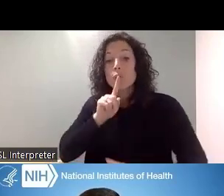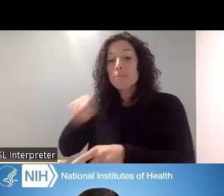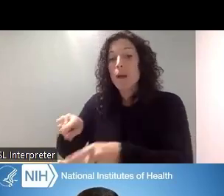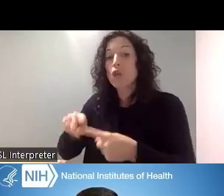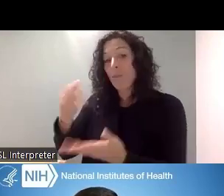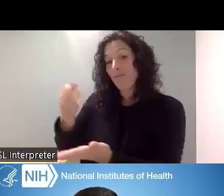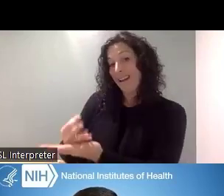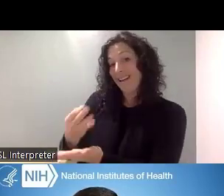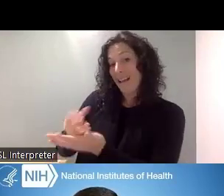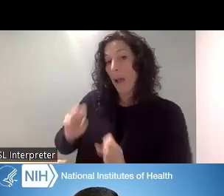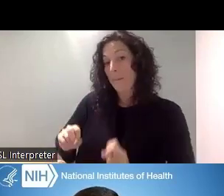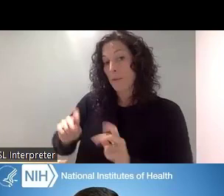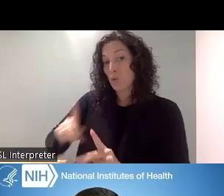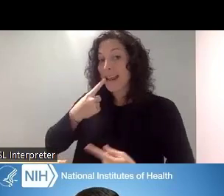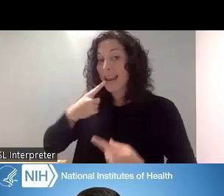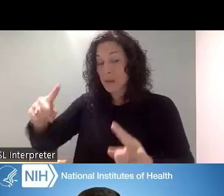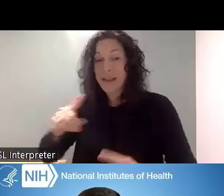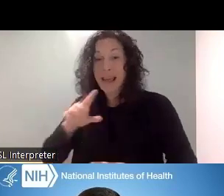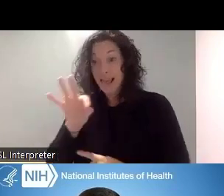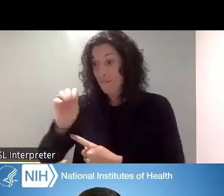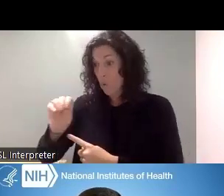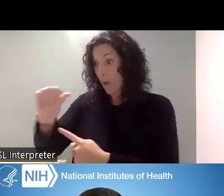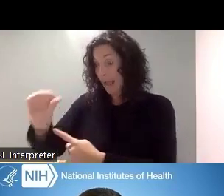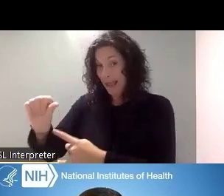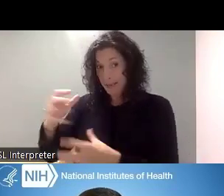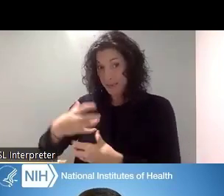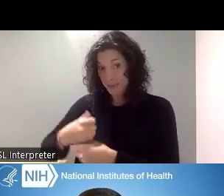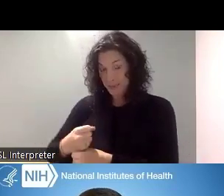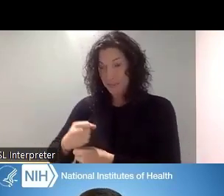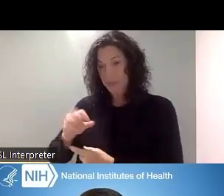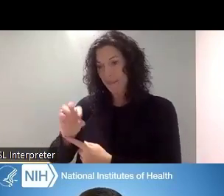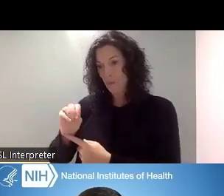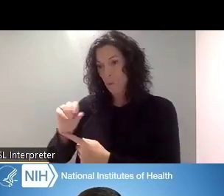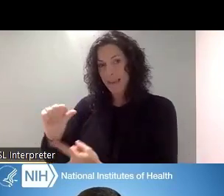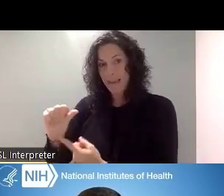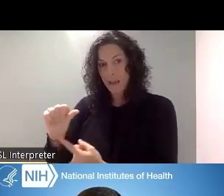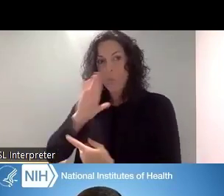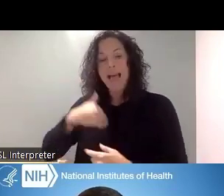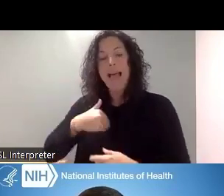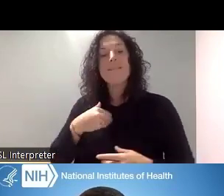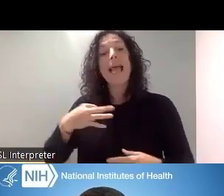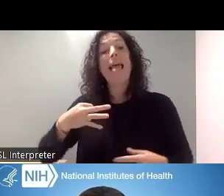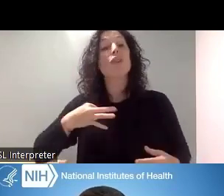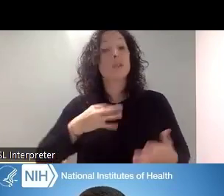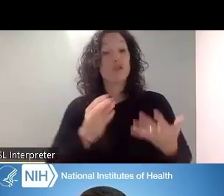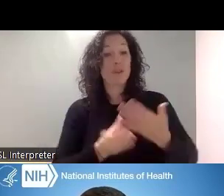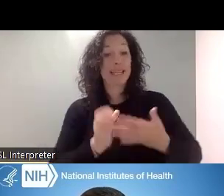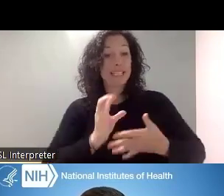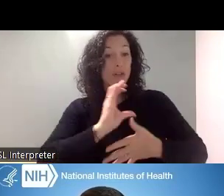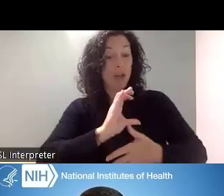and so inside this FOA, you will see eligibility criteria, and you'll also see contact information